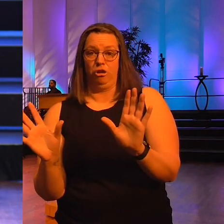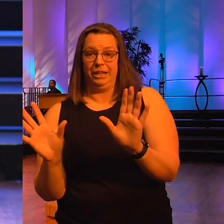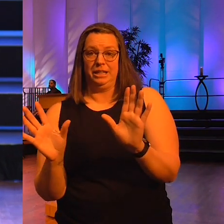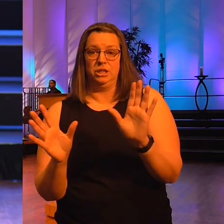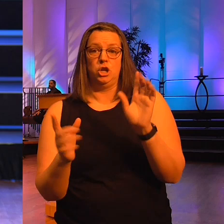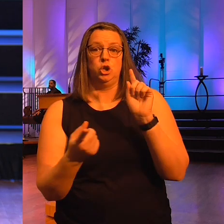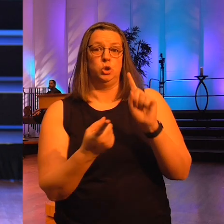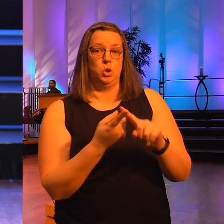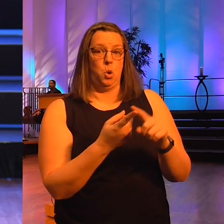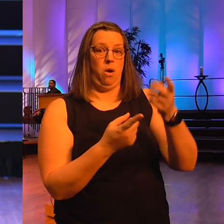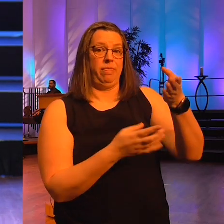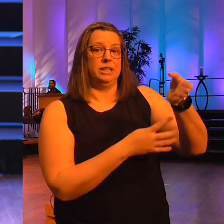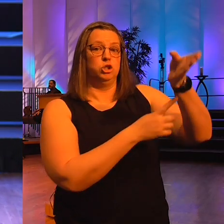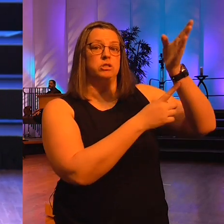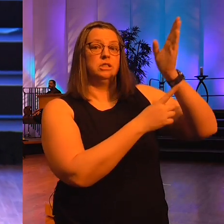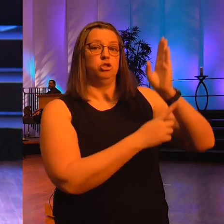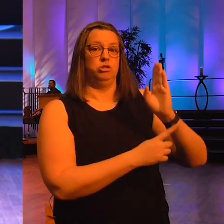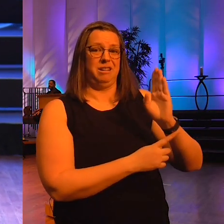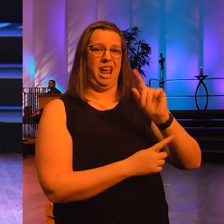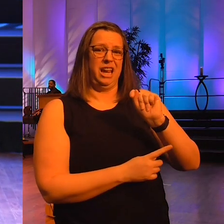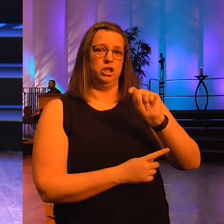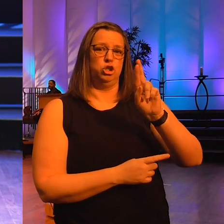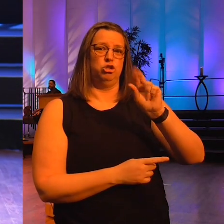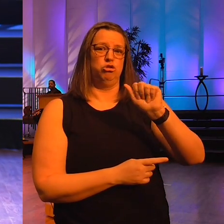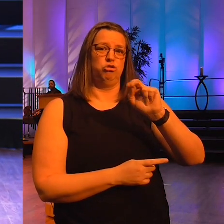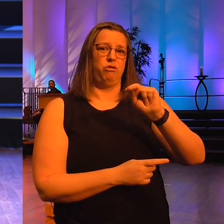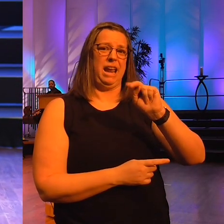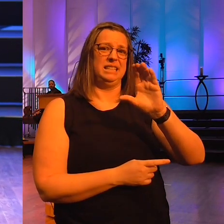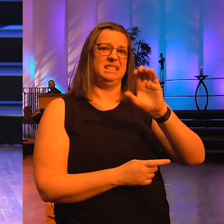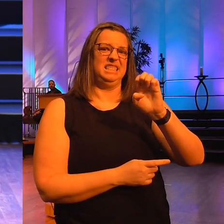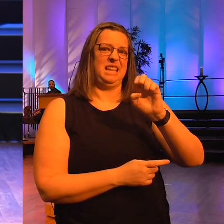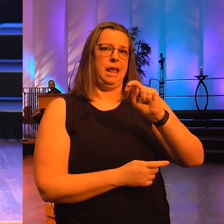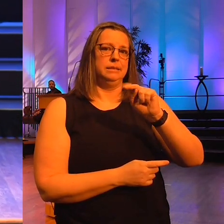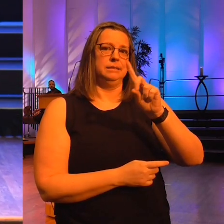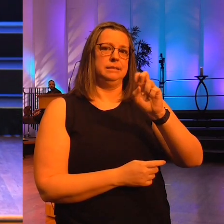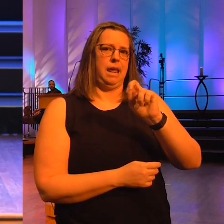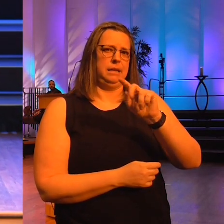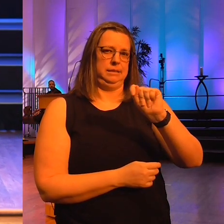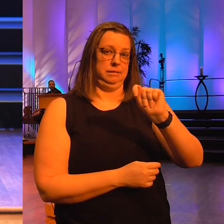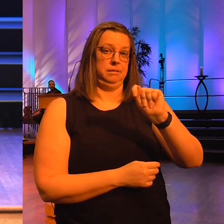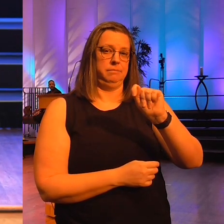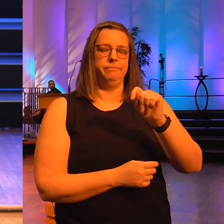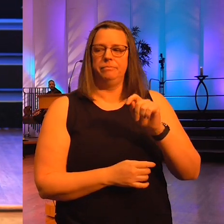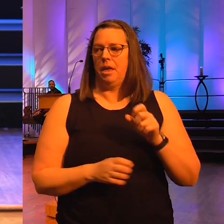be transparent to the Transcendent that's an opportunity we have right here right now as we